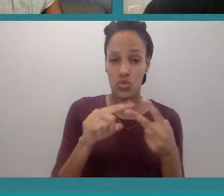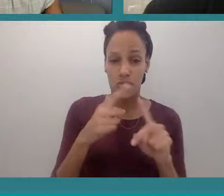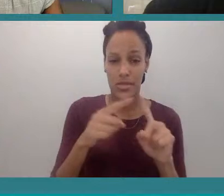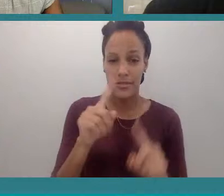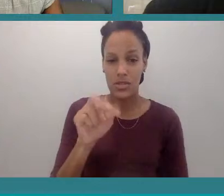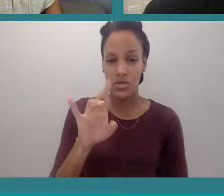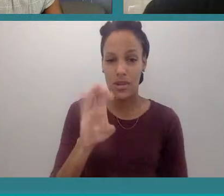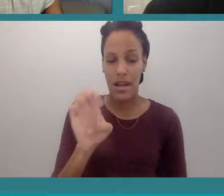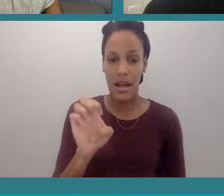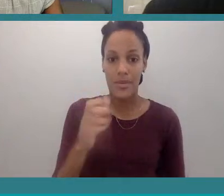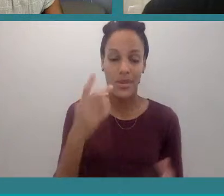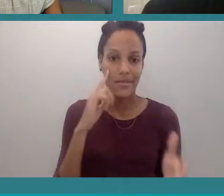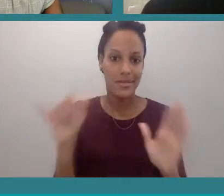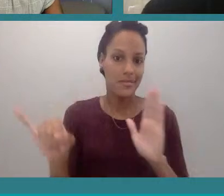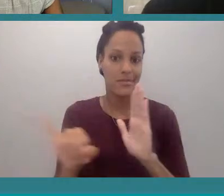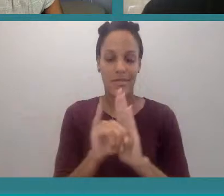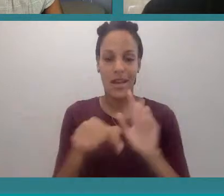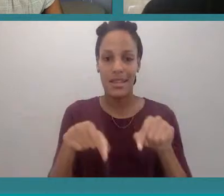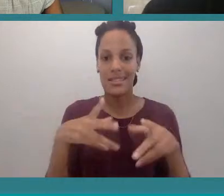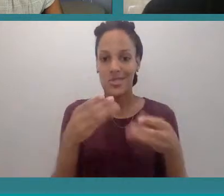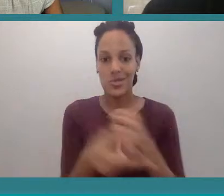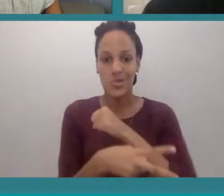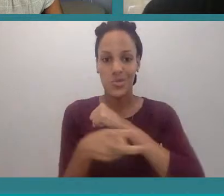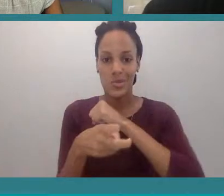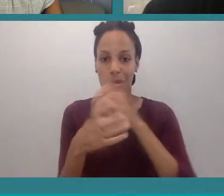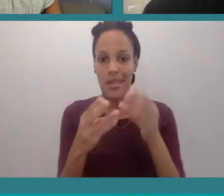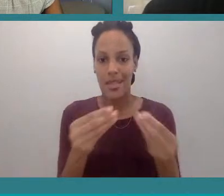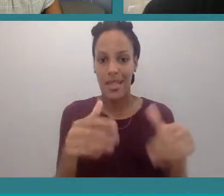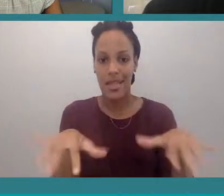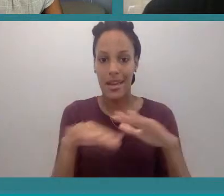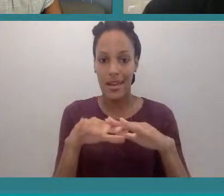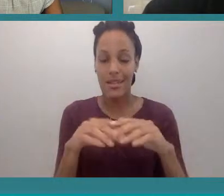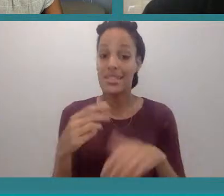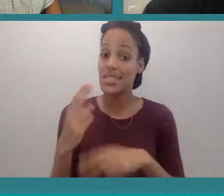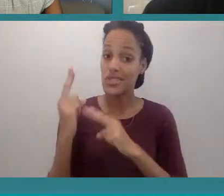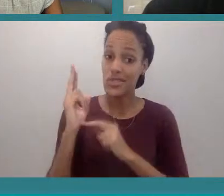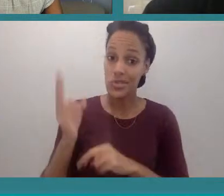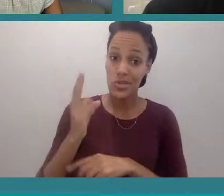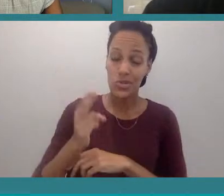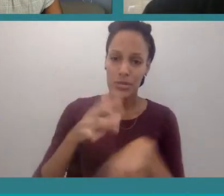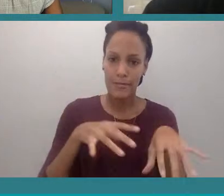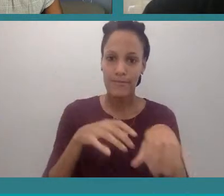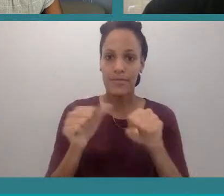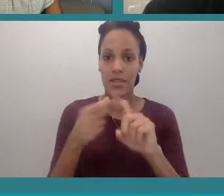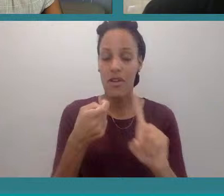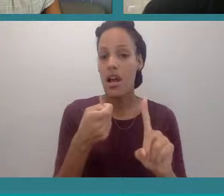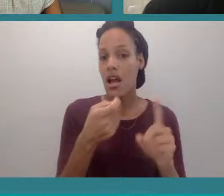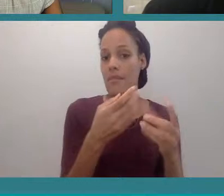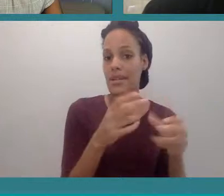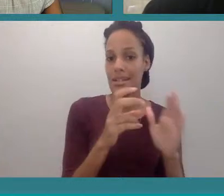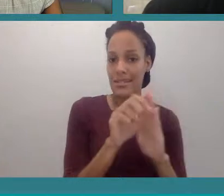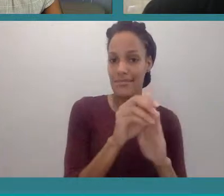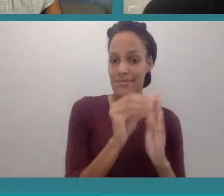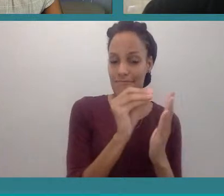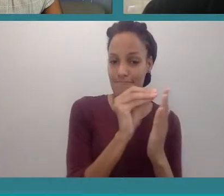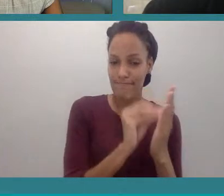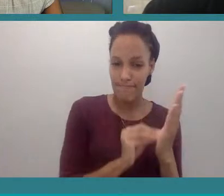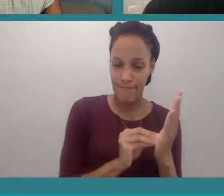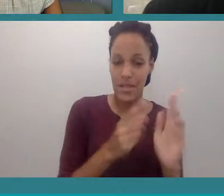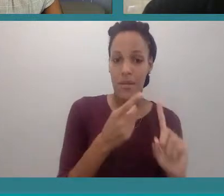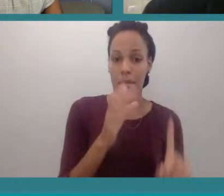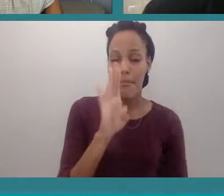lands. This history was adapted from an original text authored by Ryan A. Koons. Peter Dayton